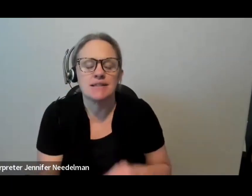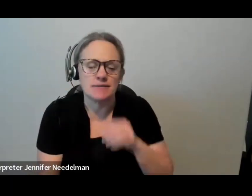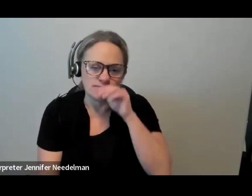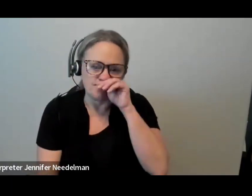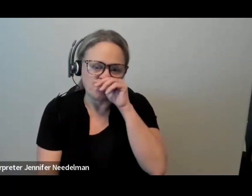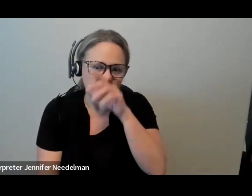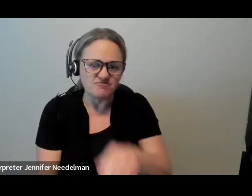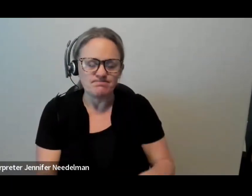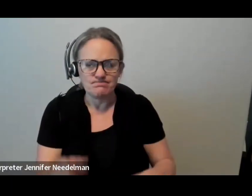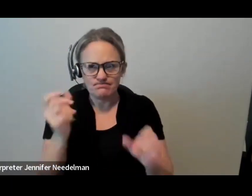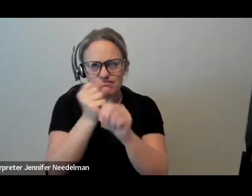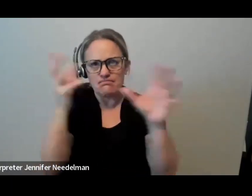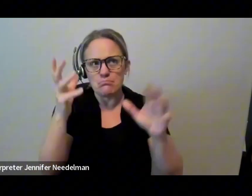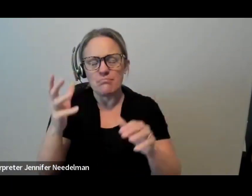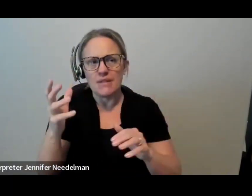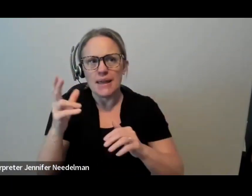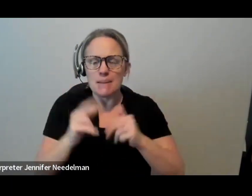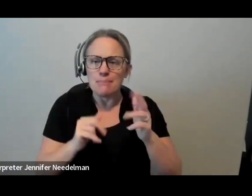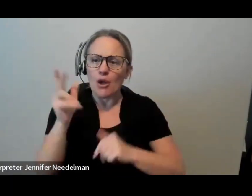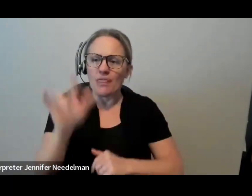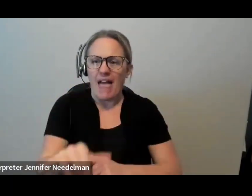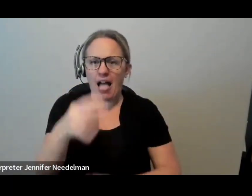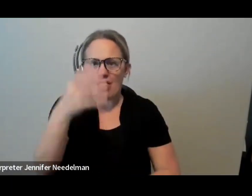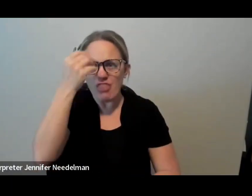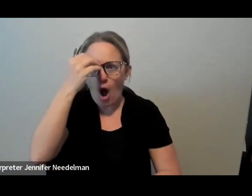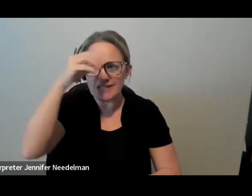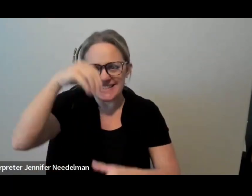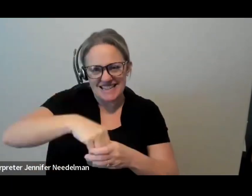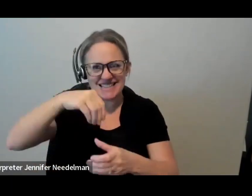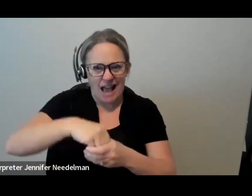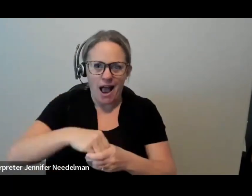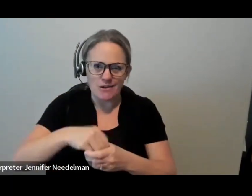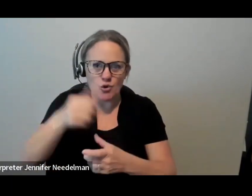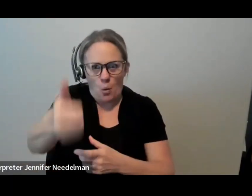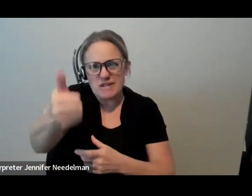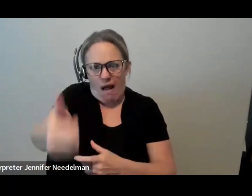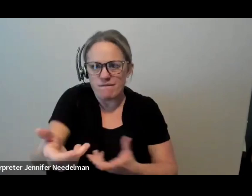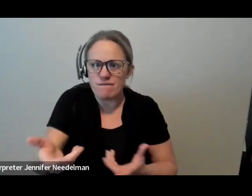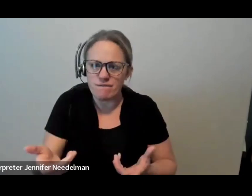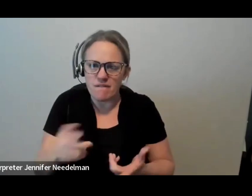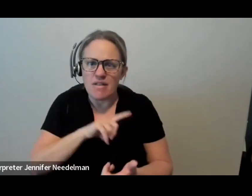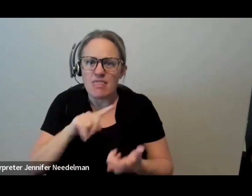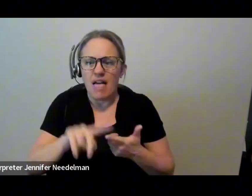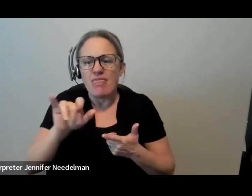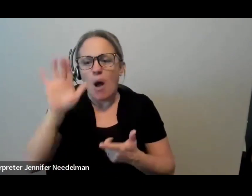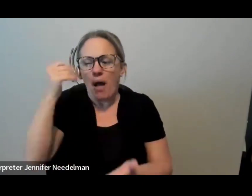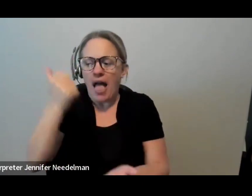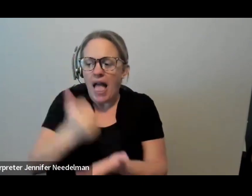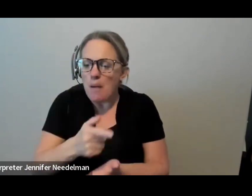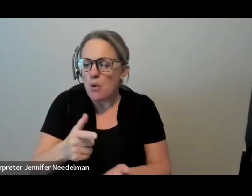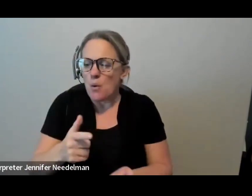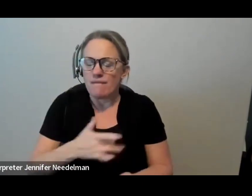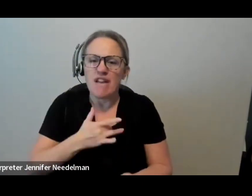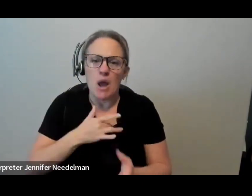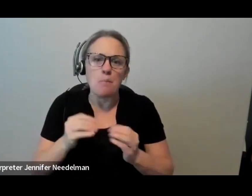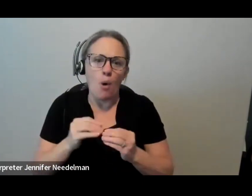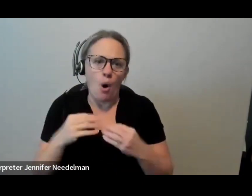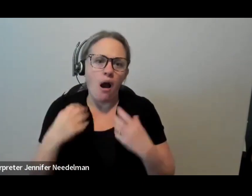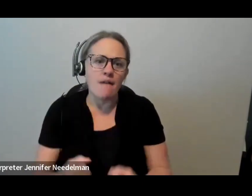I think building that muscle in yourself can happen all day, any day, anywhere, and it'll help you feel more confident when the time comes.